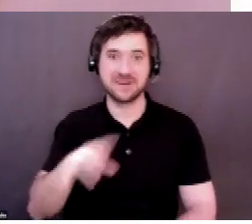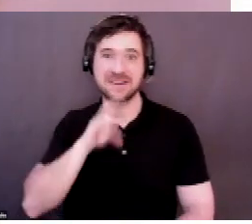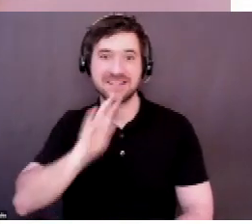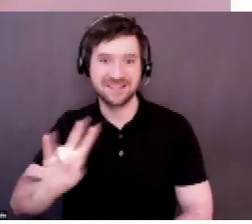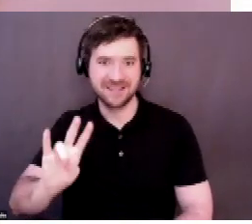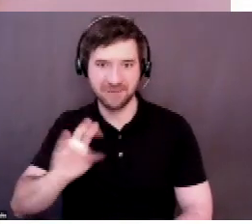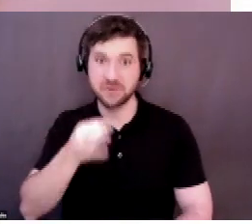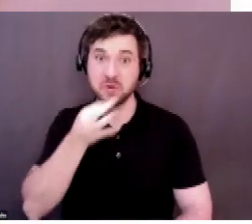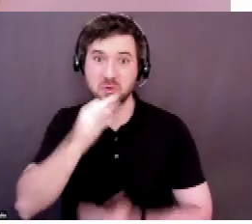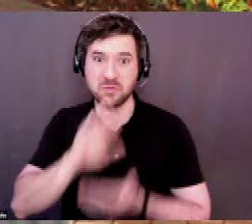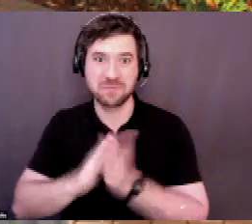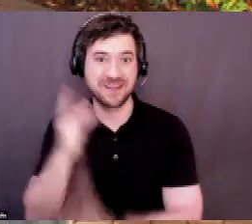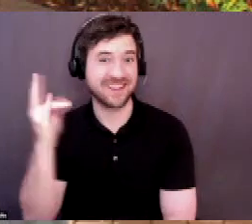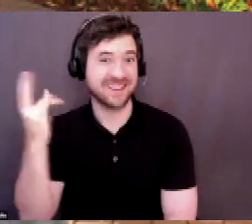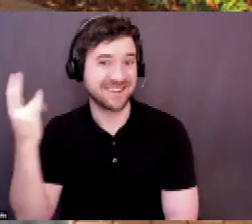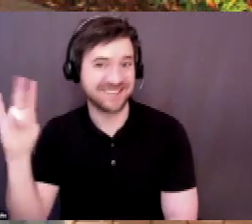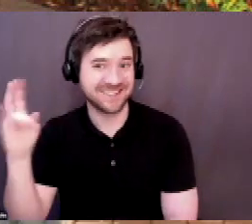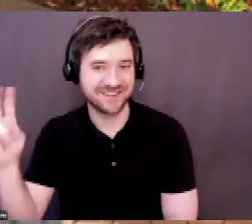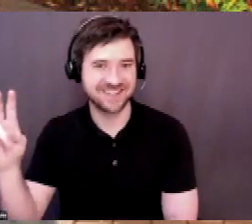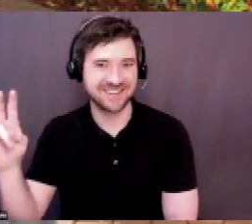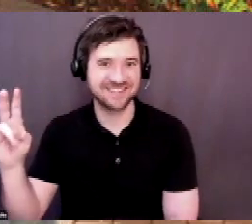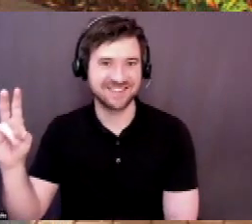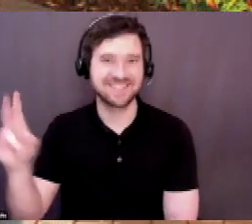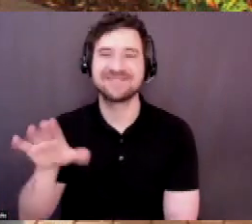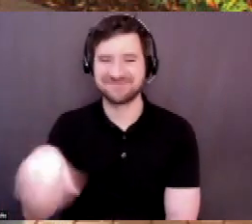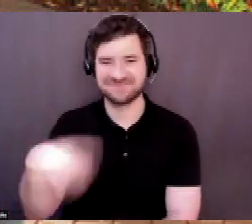I'm going to stop the share and just talk for